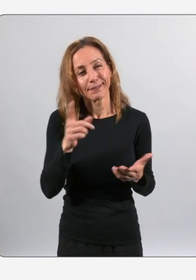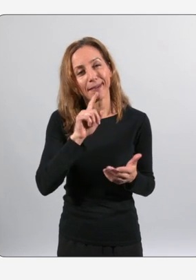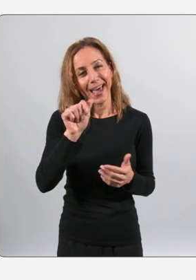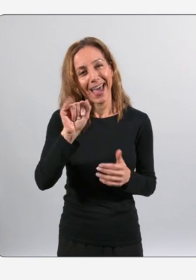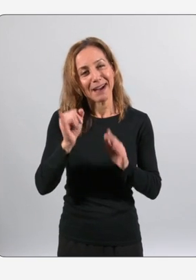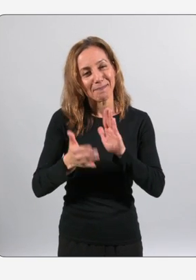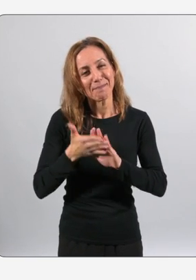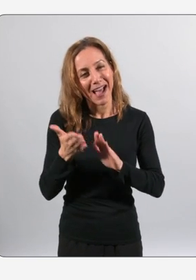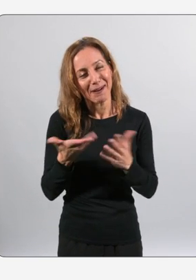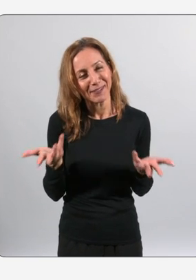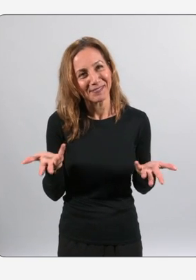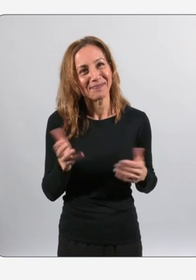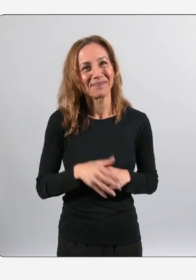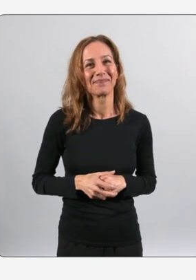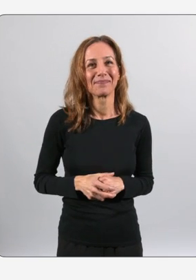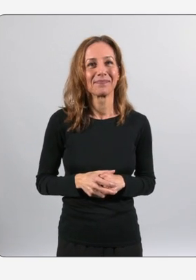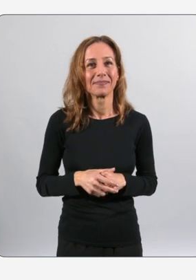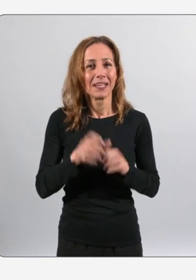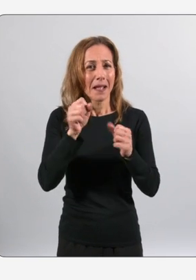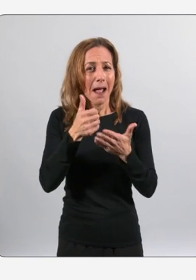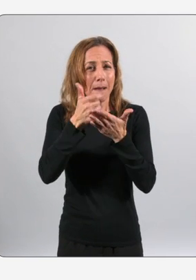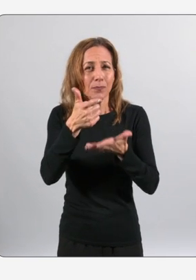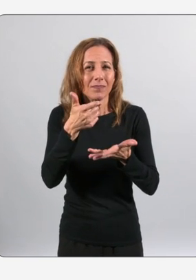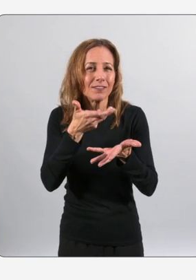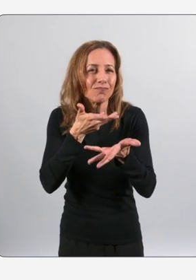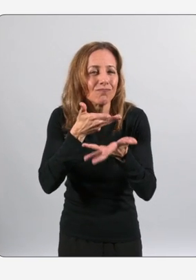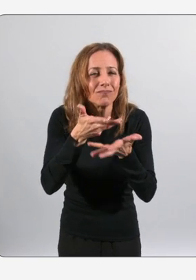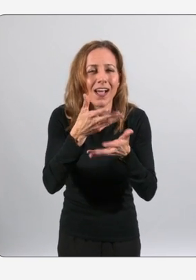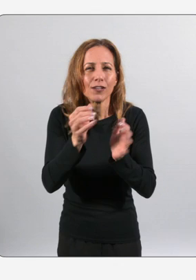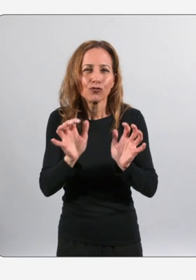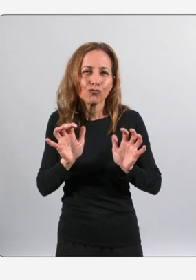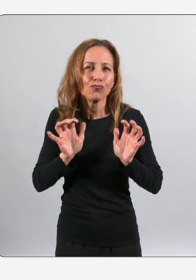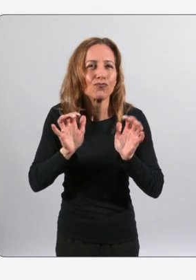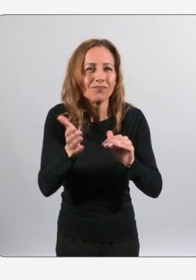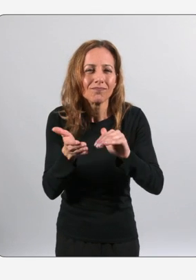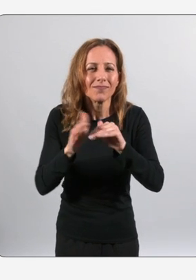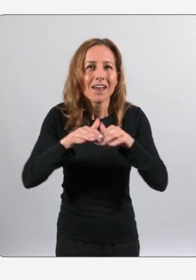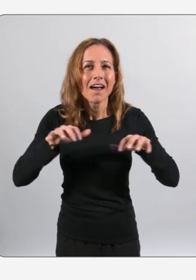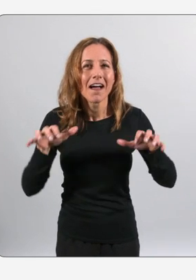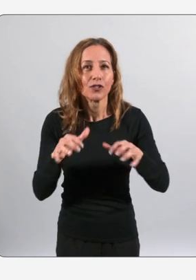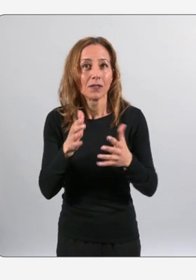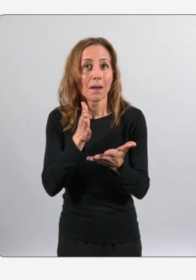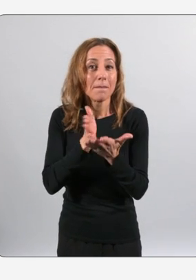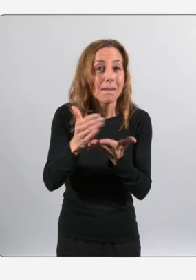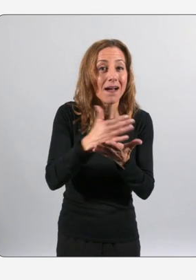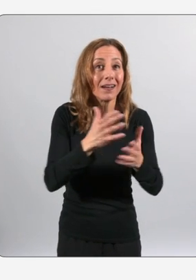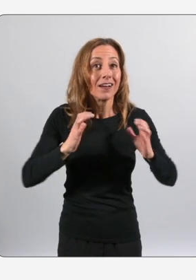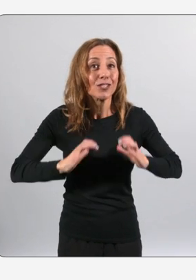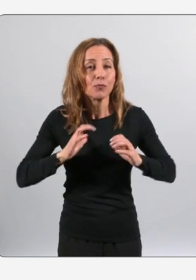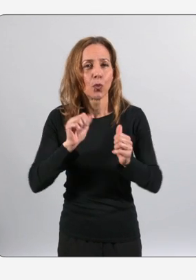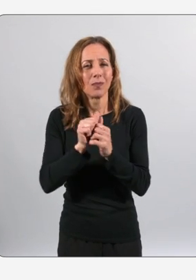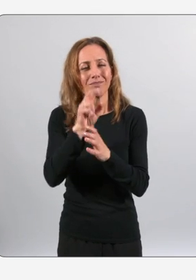This can help you engage and drive action among consumers with immersive and visual creators,